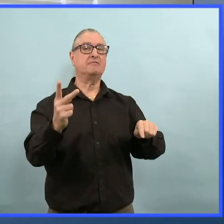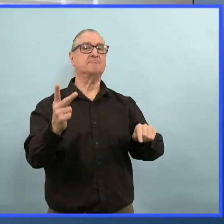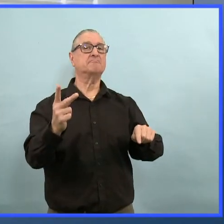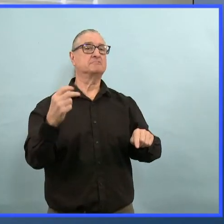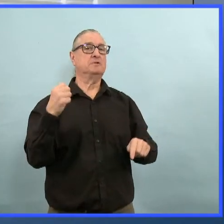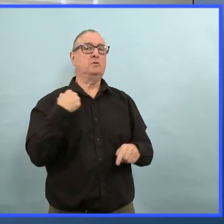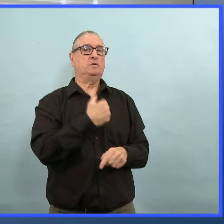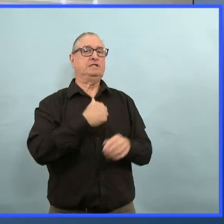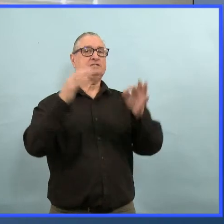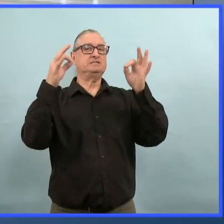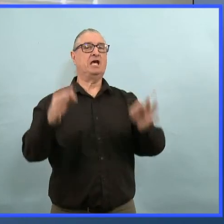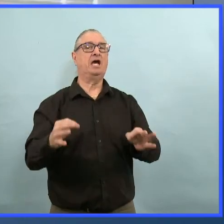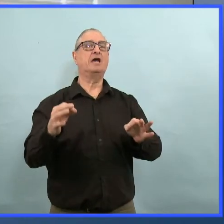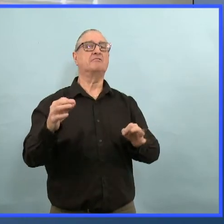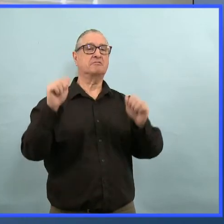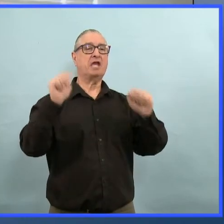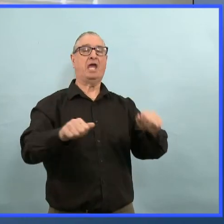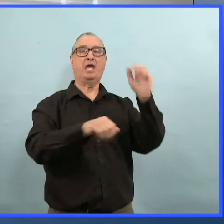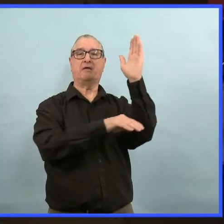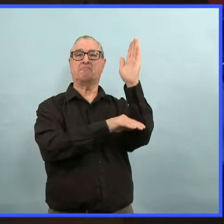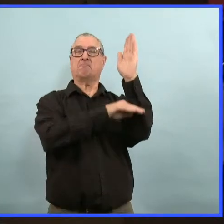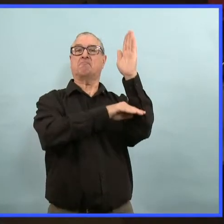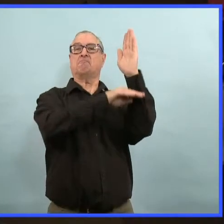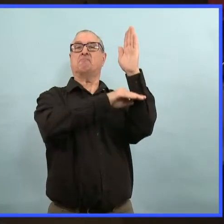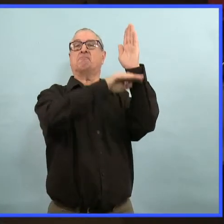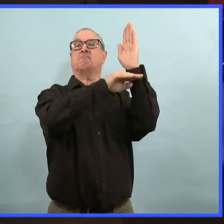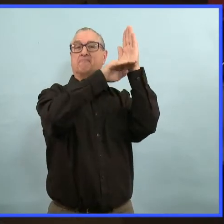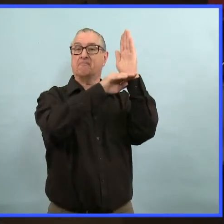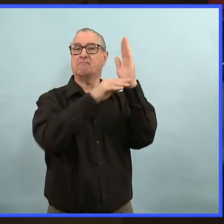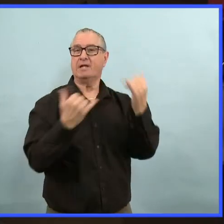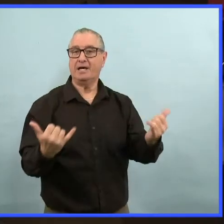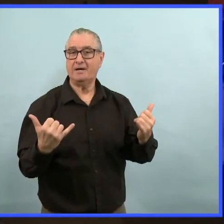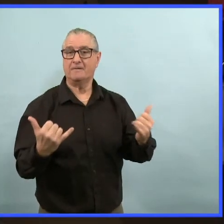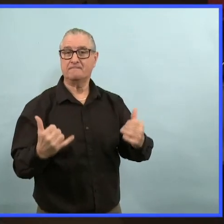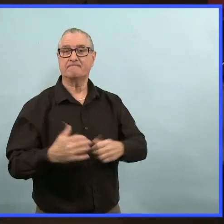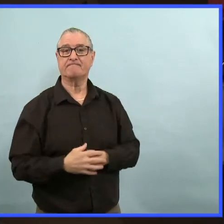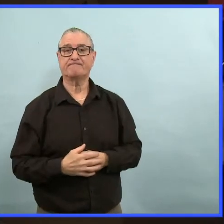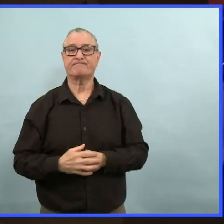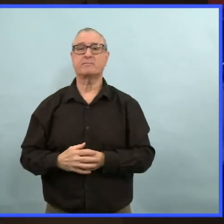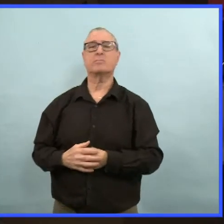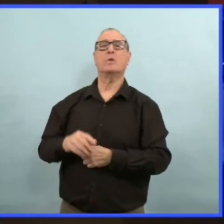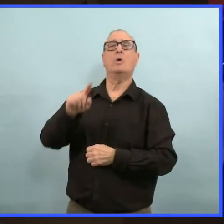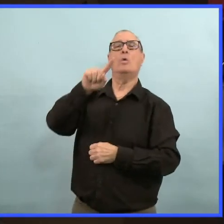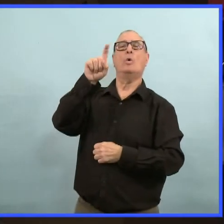of minister restrictions we've seen obviously recently that people are quite upset with the